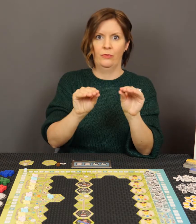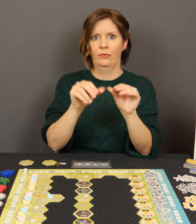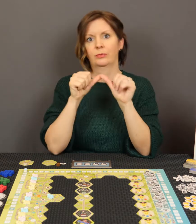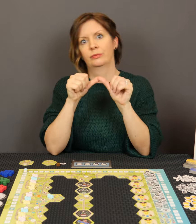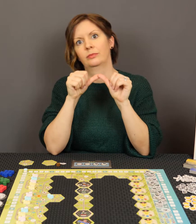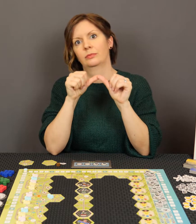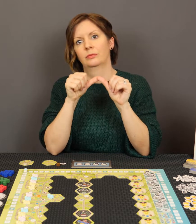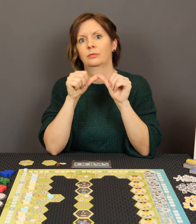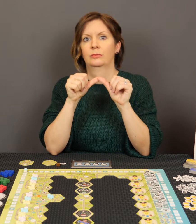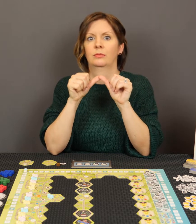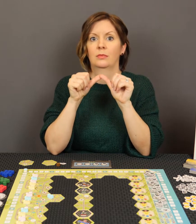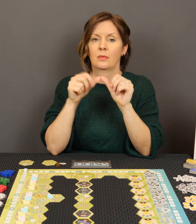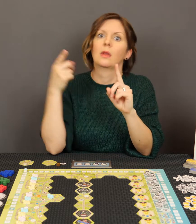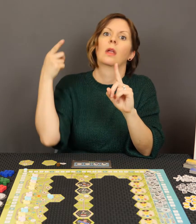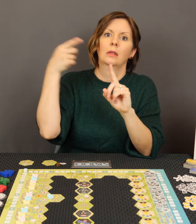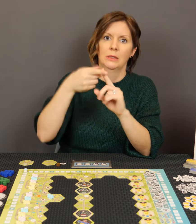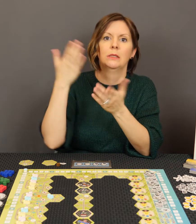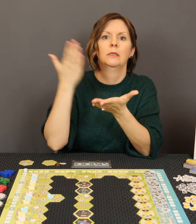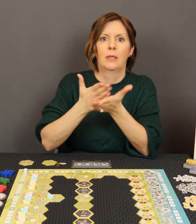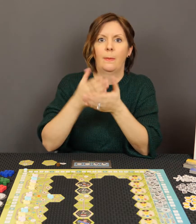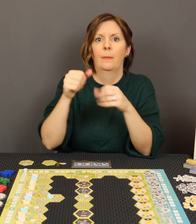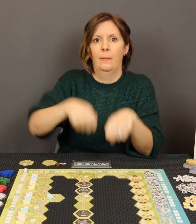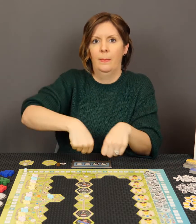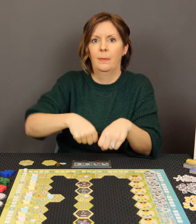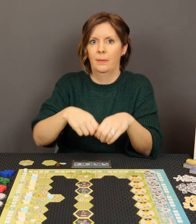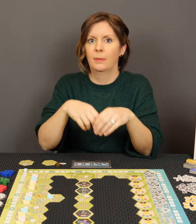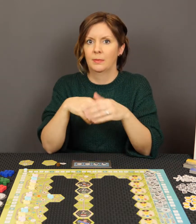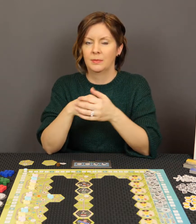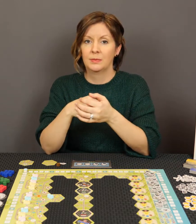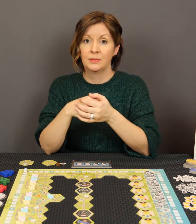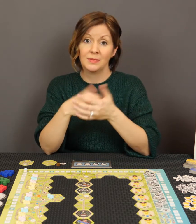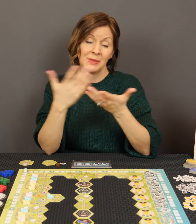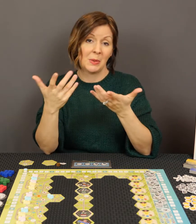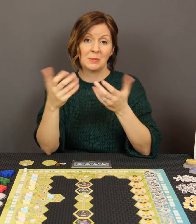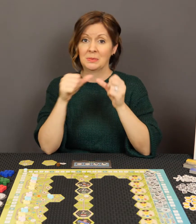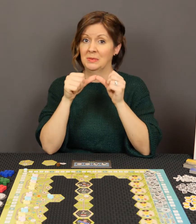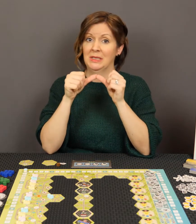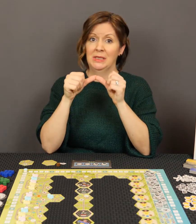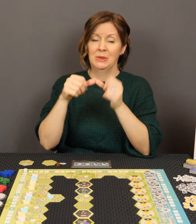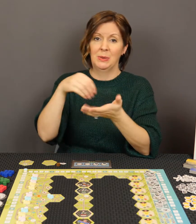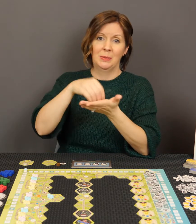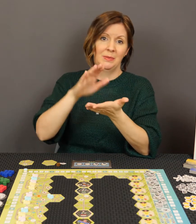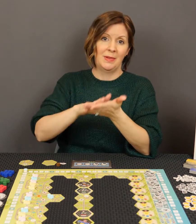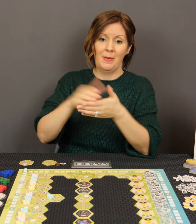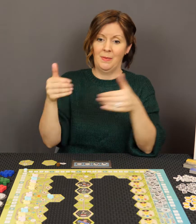then I just keep going until I can’t stop.